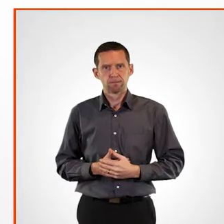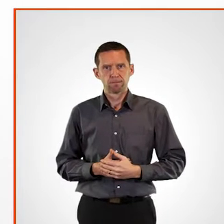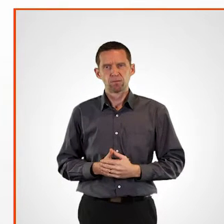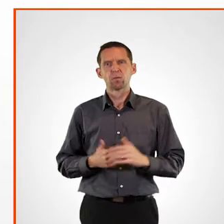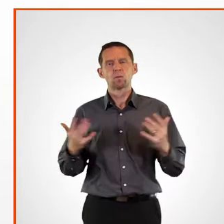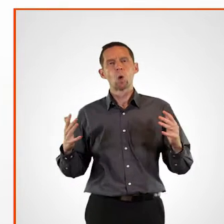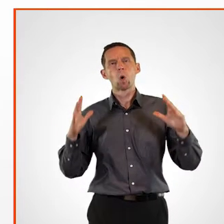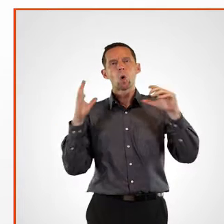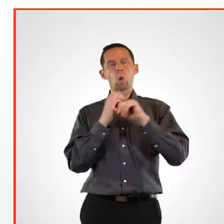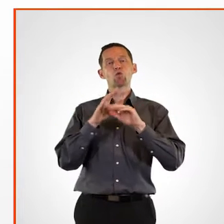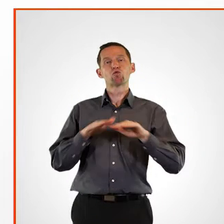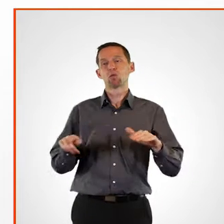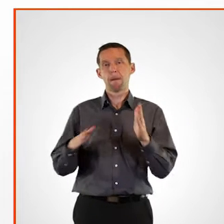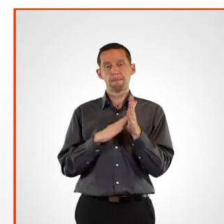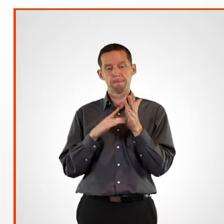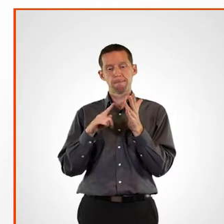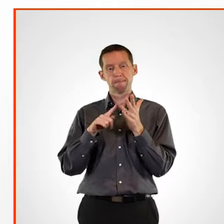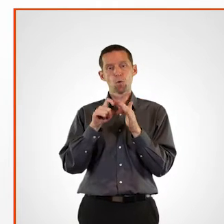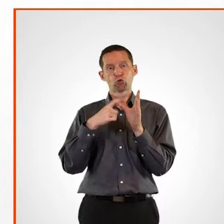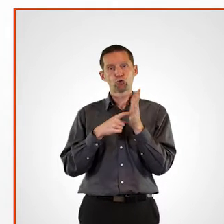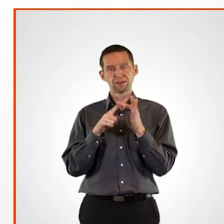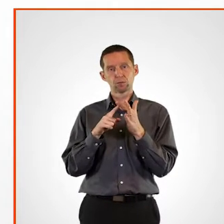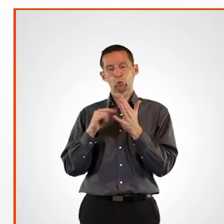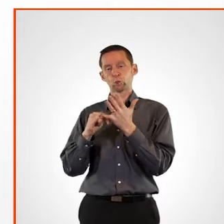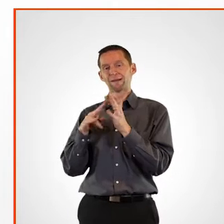To conclude, children with moderately severe or severe hearing loss